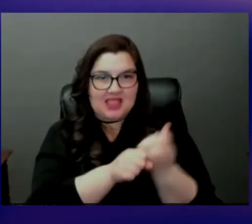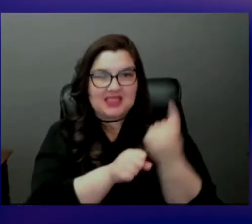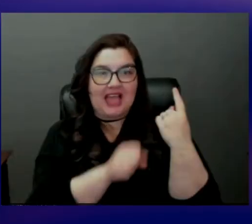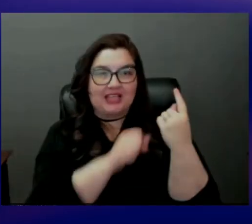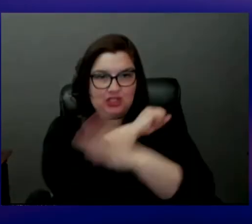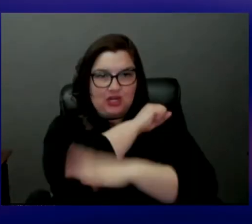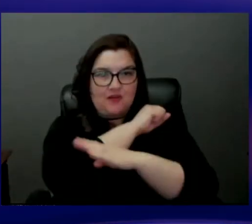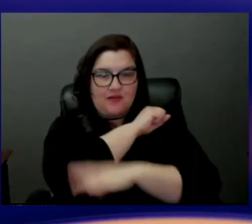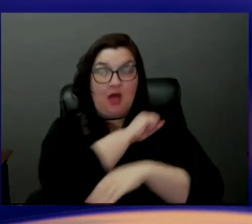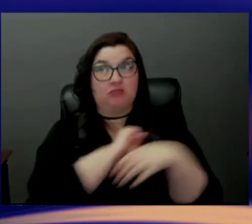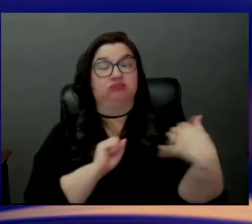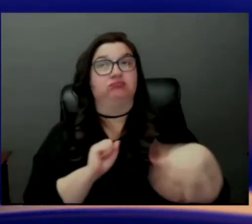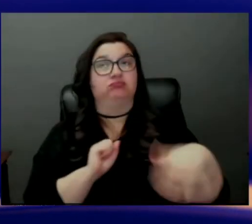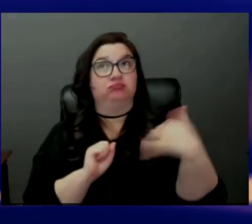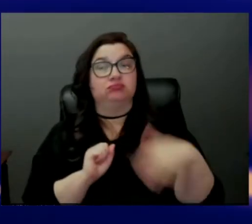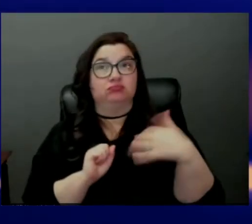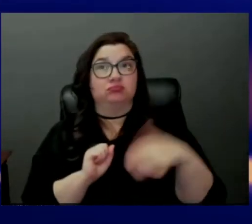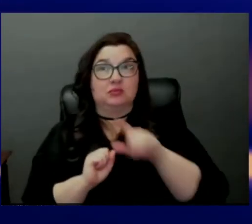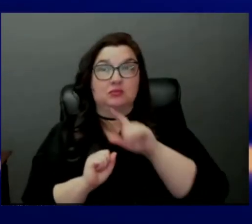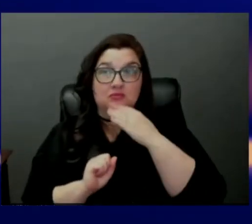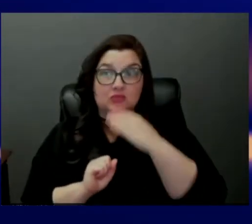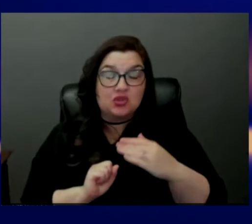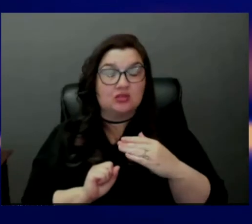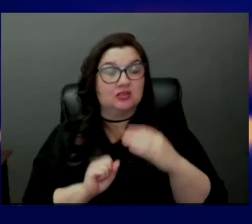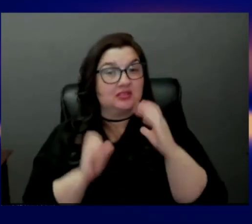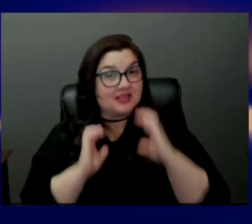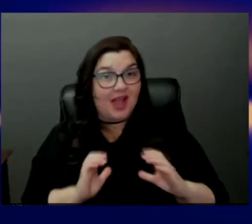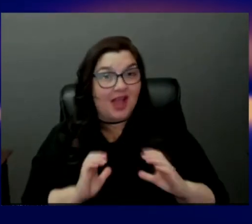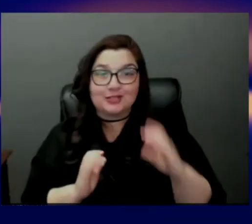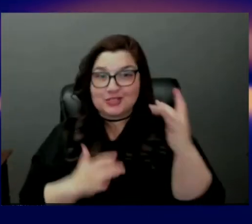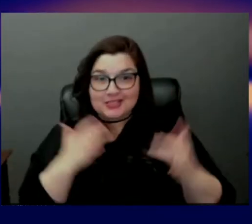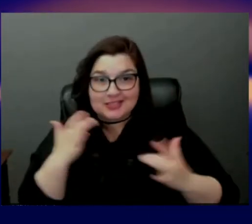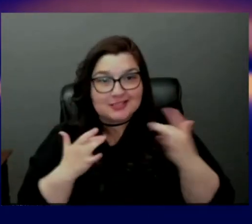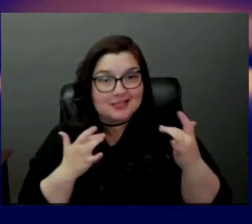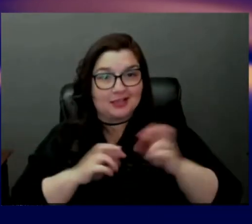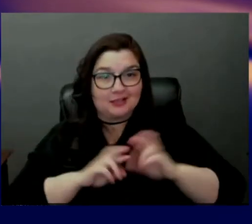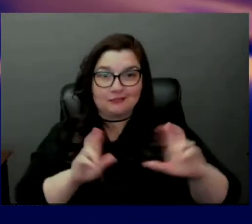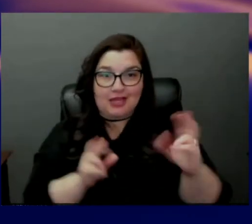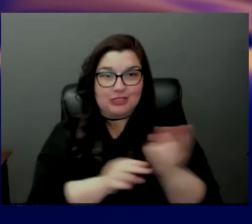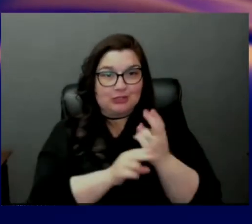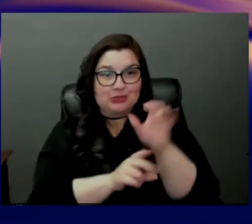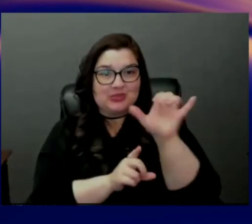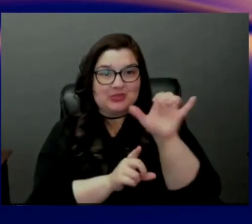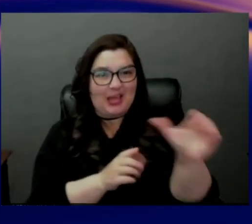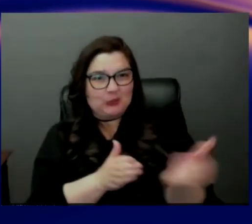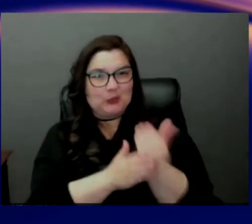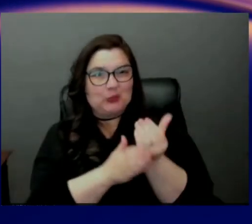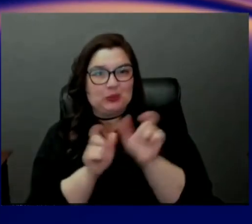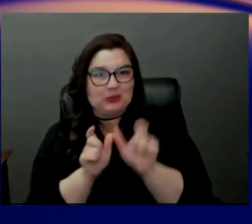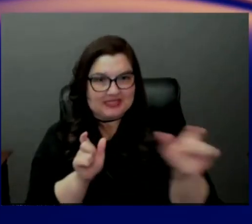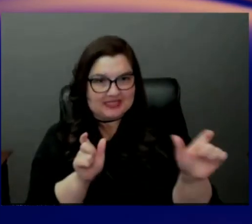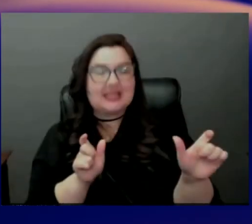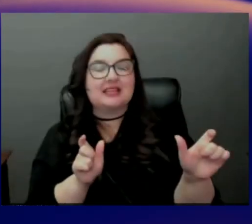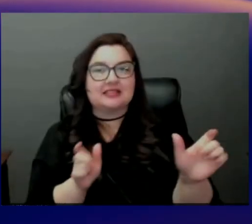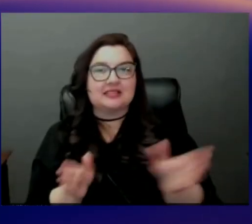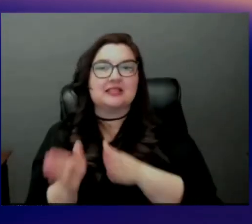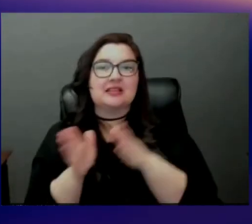I would say a lot of customers excited to use that, that new instance. Another and that was not a use case really,